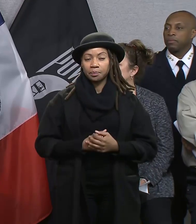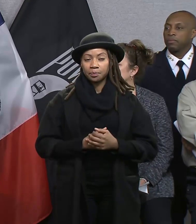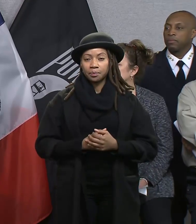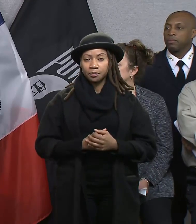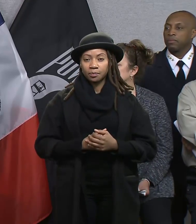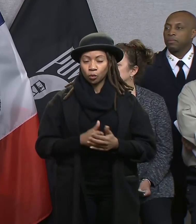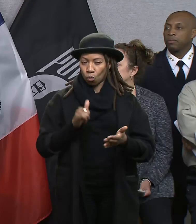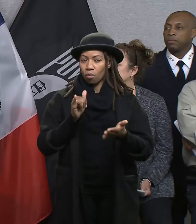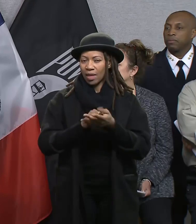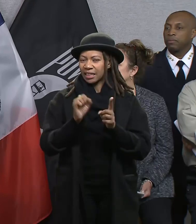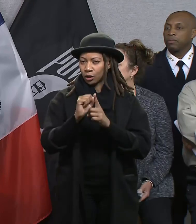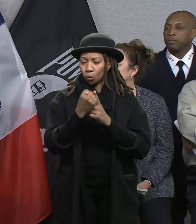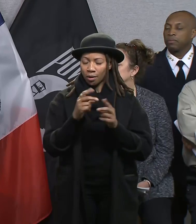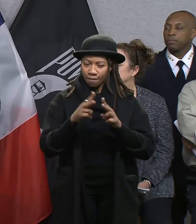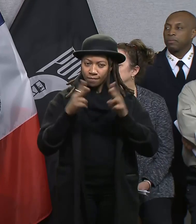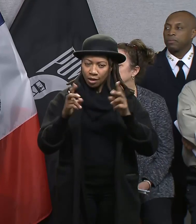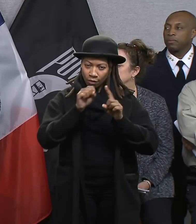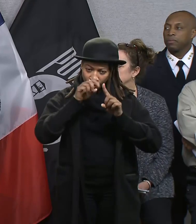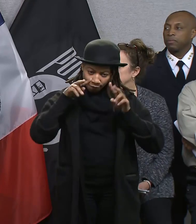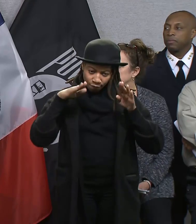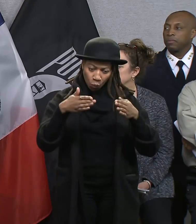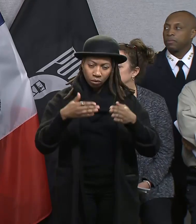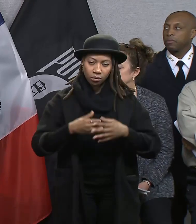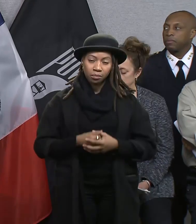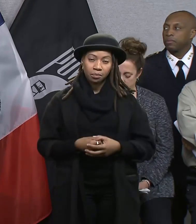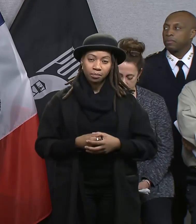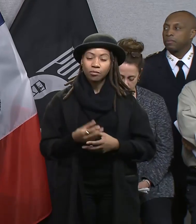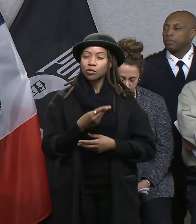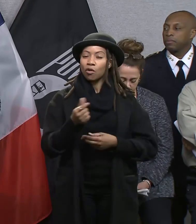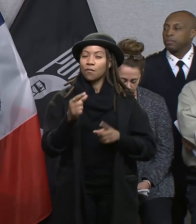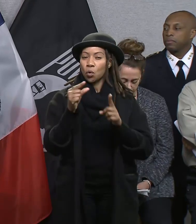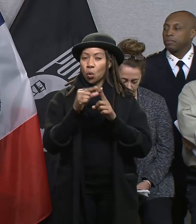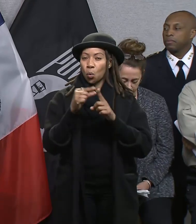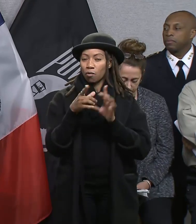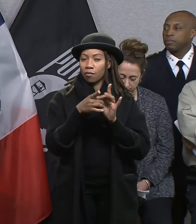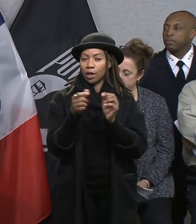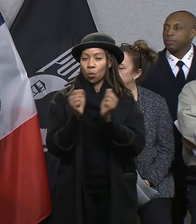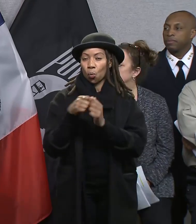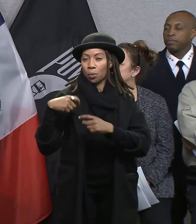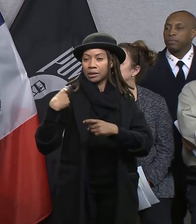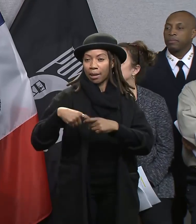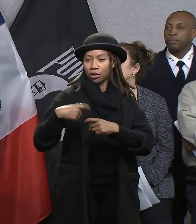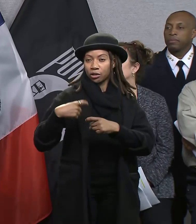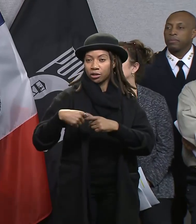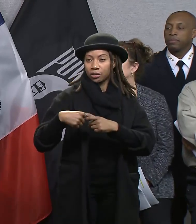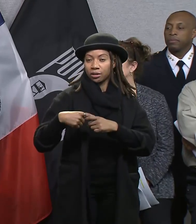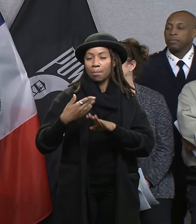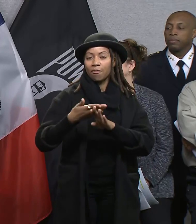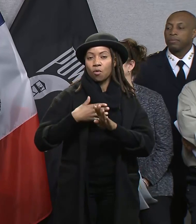CENTEIR S UP AD N RUNNING, THE WAR ROOM THAT DEALS WITH HEAT ISSUES. WE HAVE A LIMITED NUMBER OF OUTAGES, THEY WILL ALL BE ADDRESSED IN THE